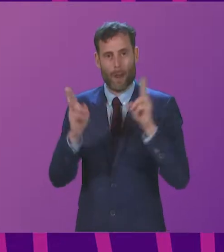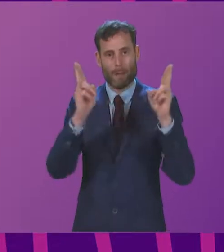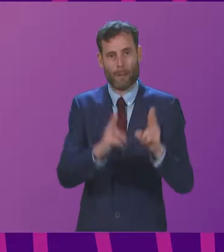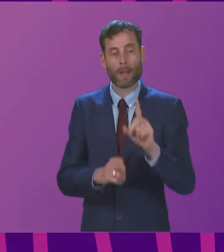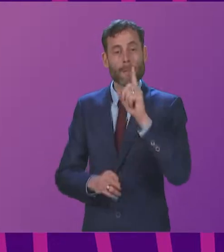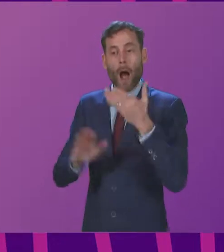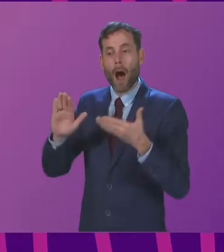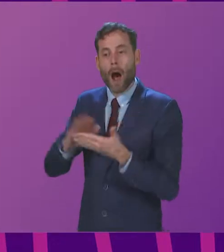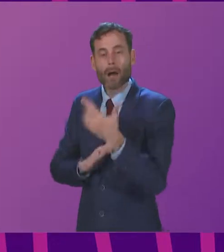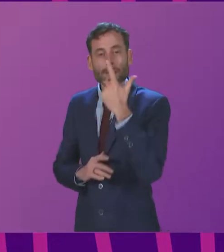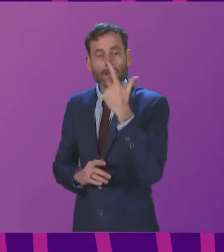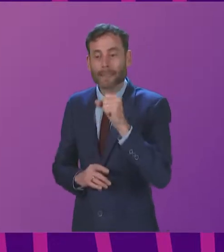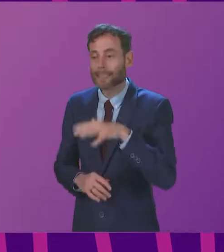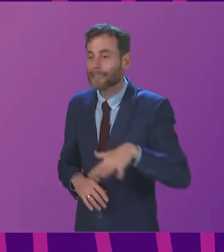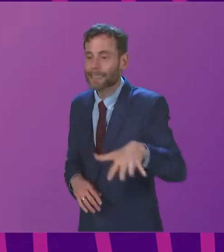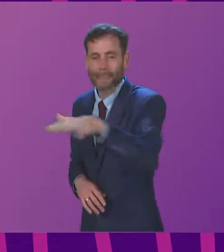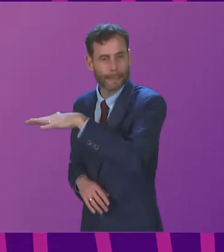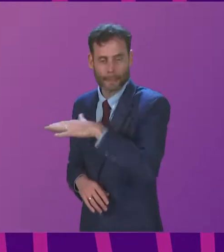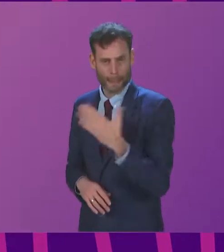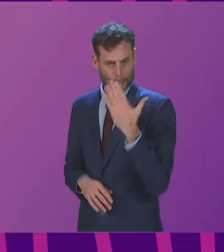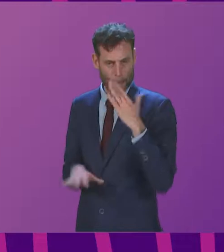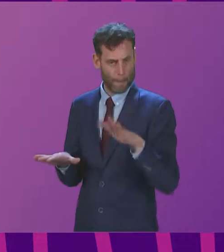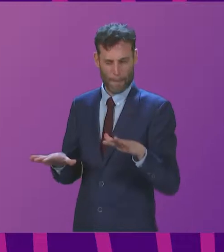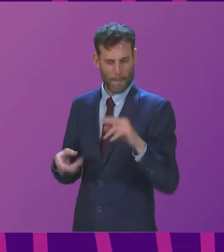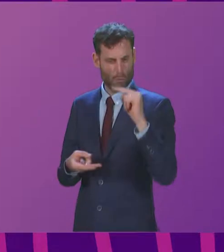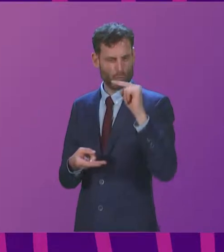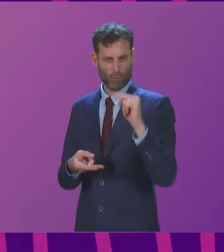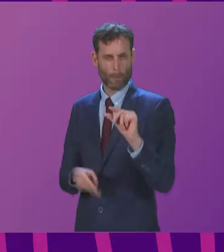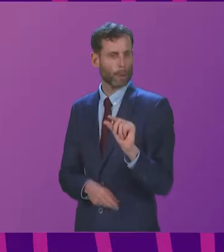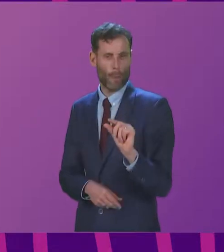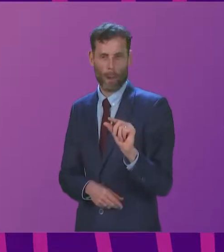there was only a very slight decline. There was a small fall in the number of cases among those